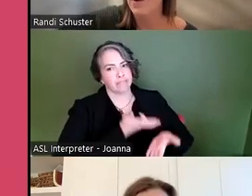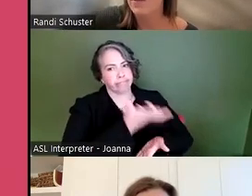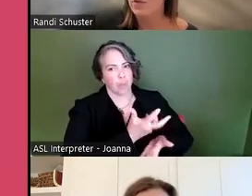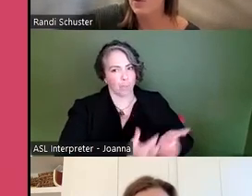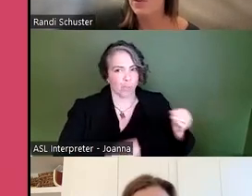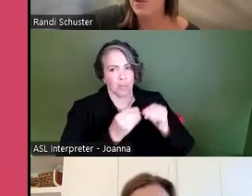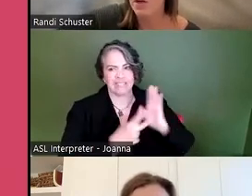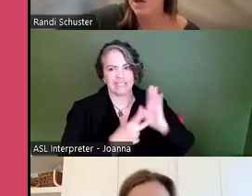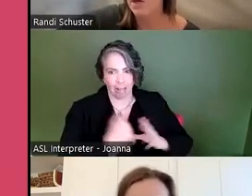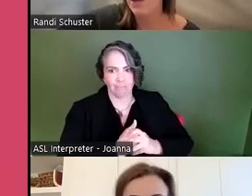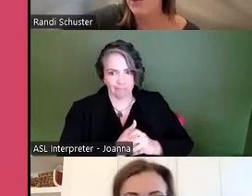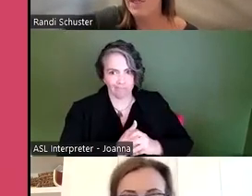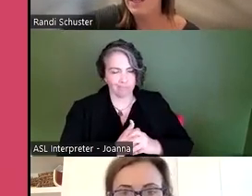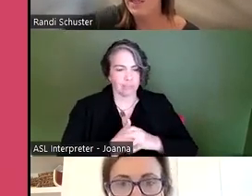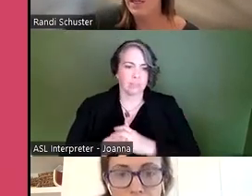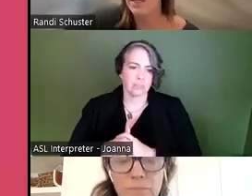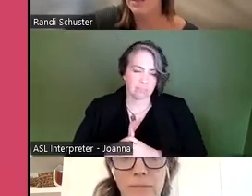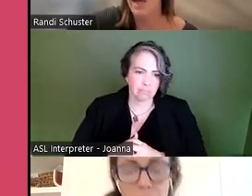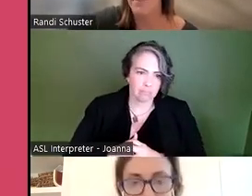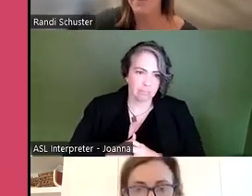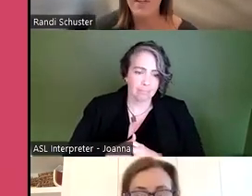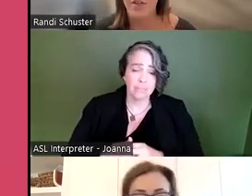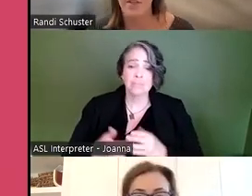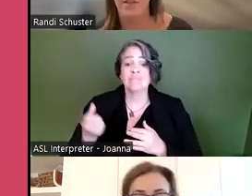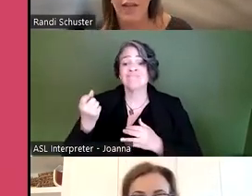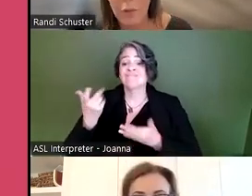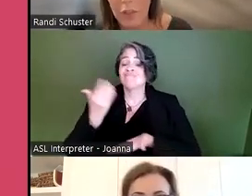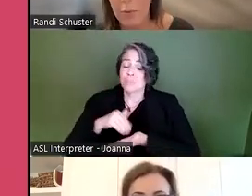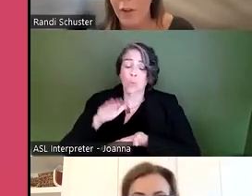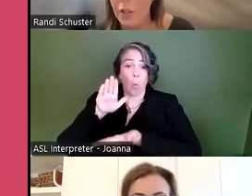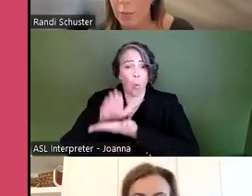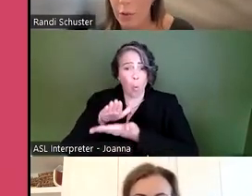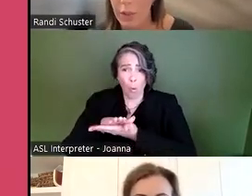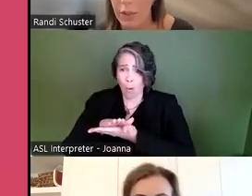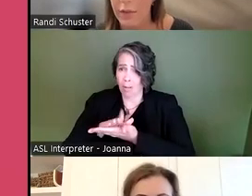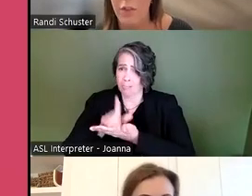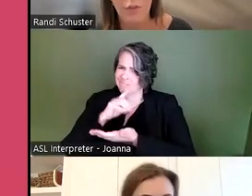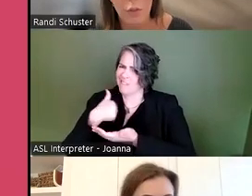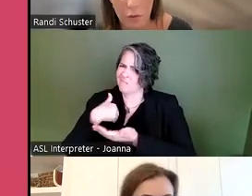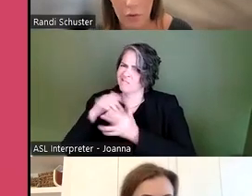while schools are uniquely positioned to leverage prevention approaches such as universal